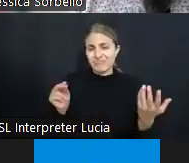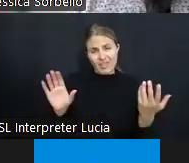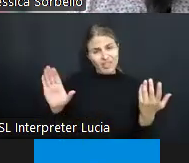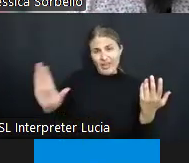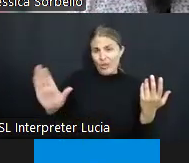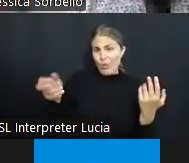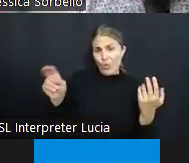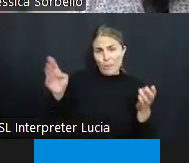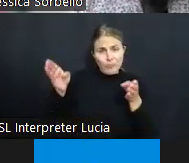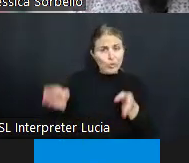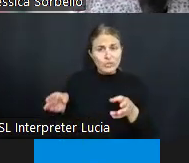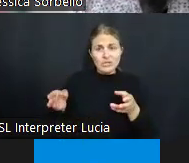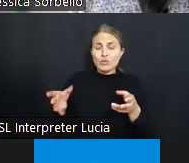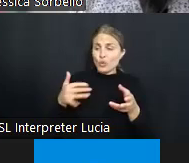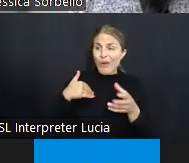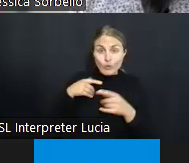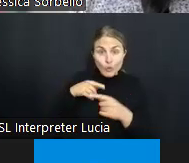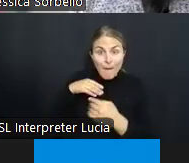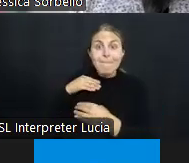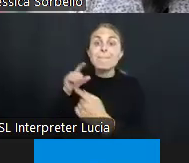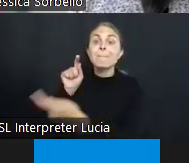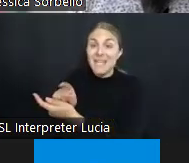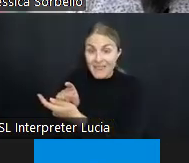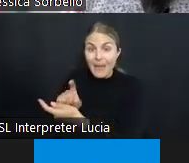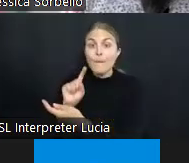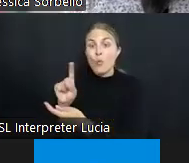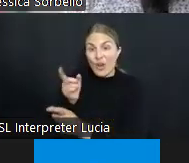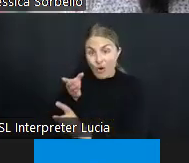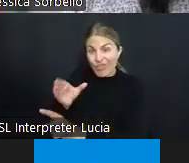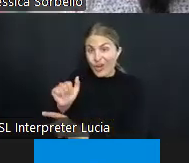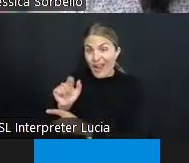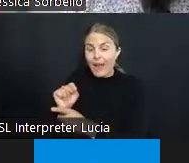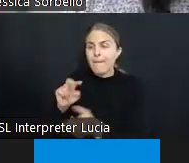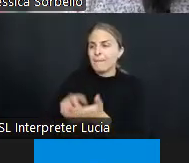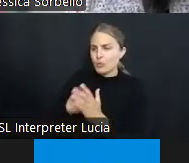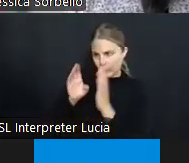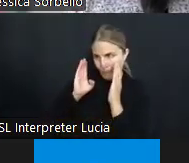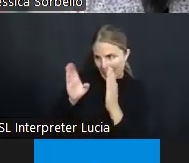they want and being able to pivot as a result of that.